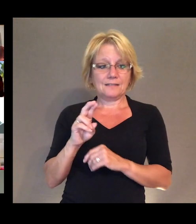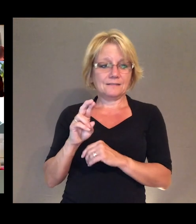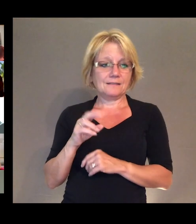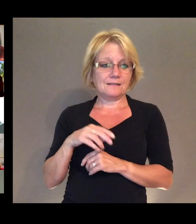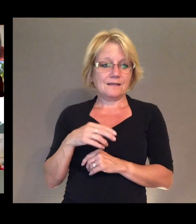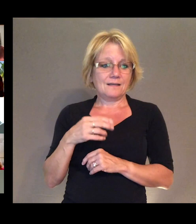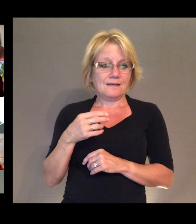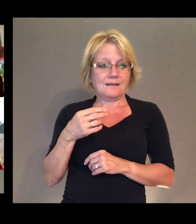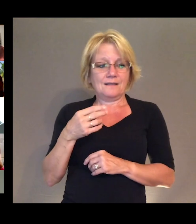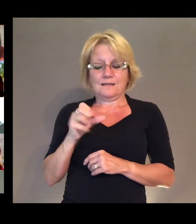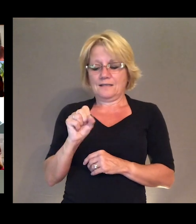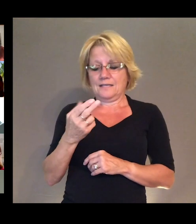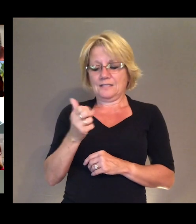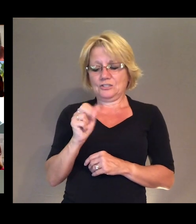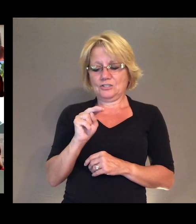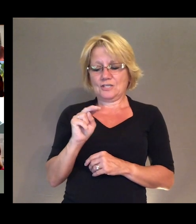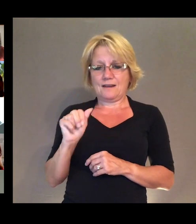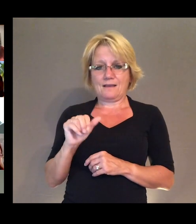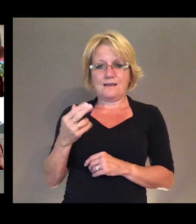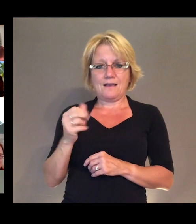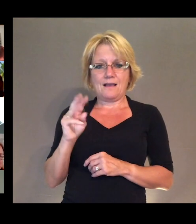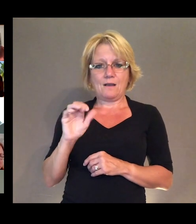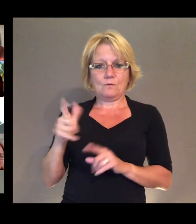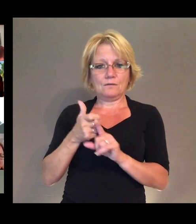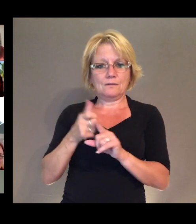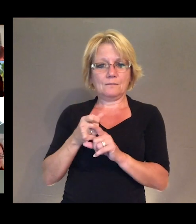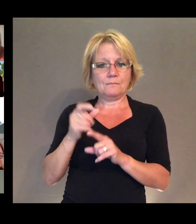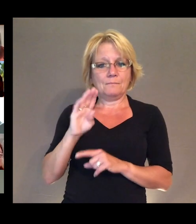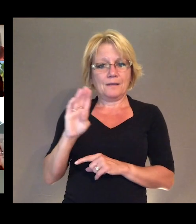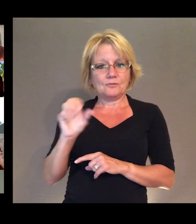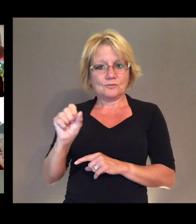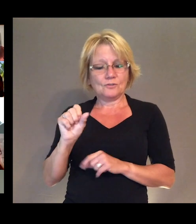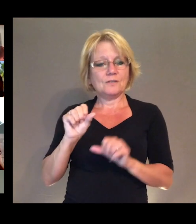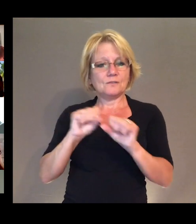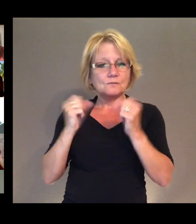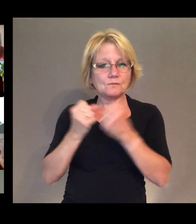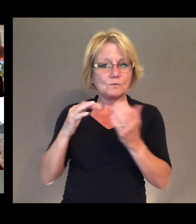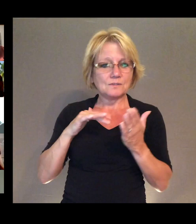Dr. Shannon Howell is earned her bachelor's of science and sociology at the university of West Georgia.